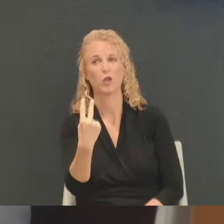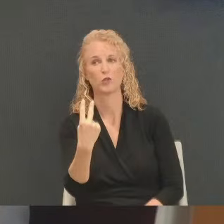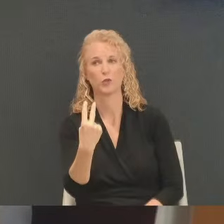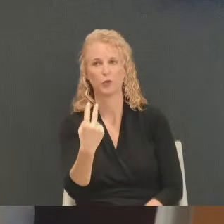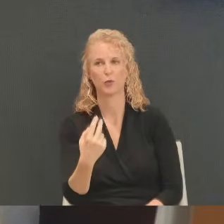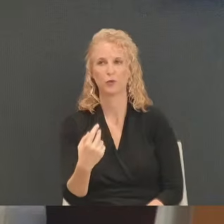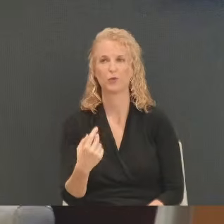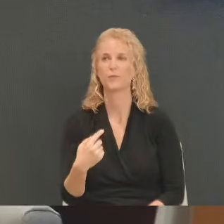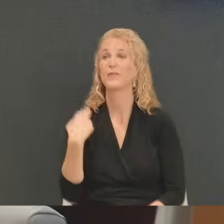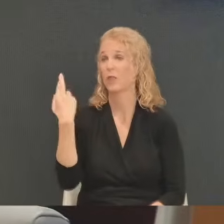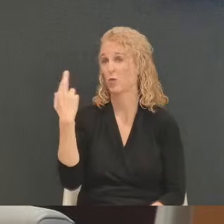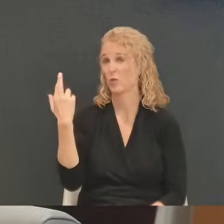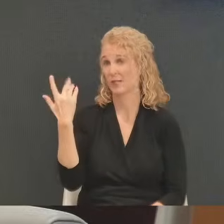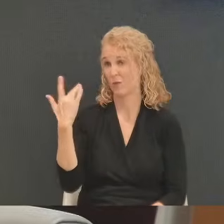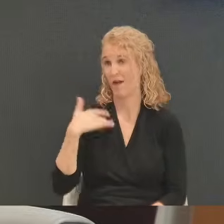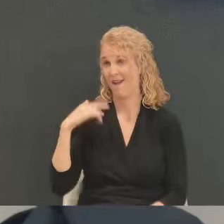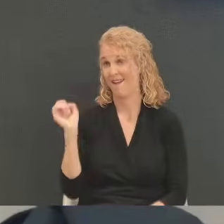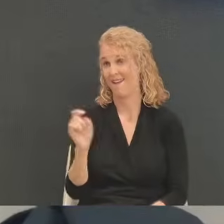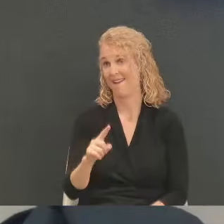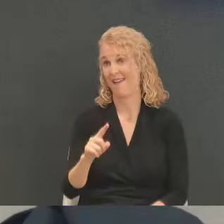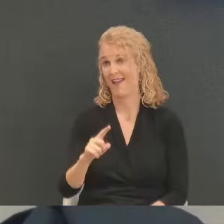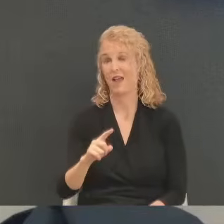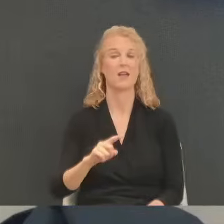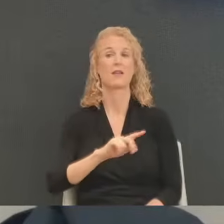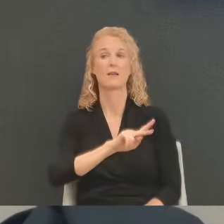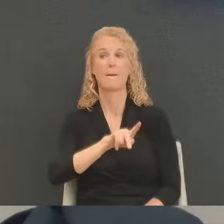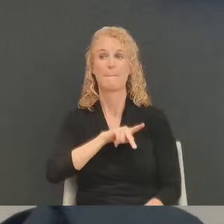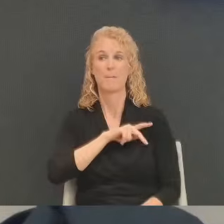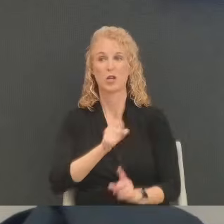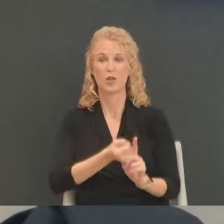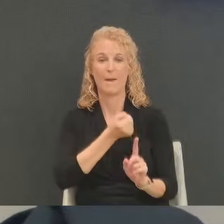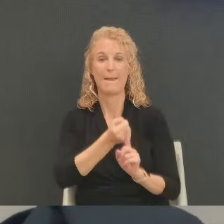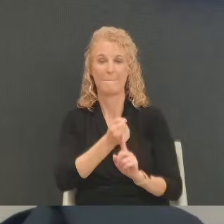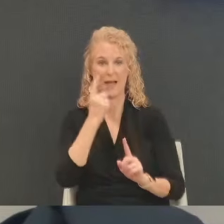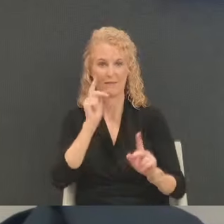And the reason why I bring it up is the personal impact that people have when those elevators are